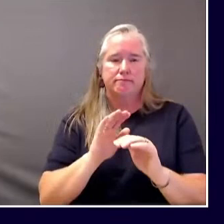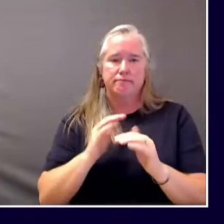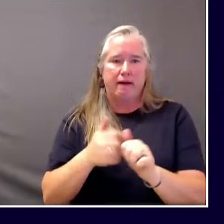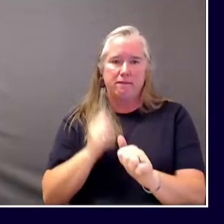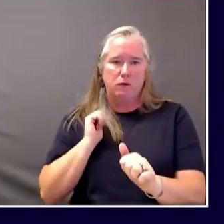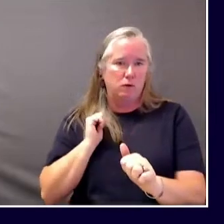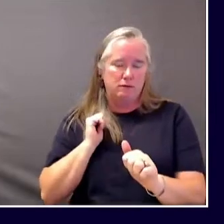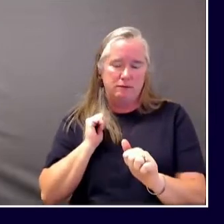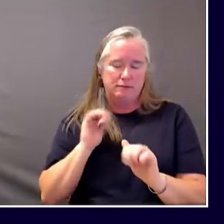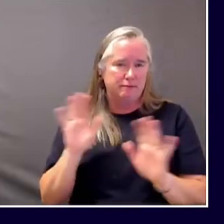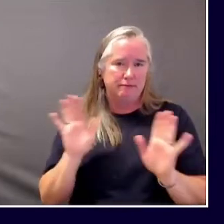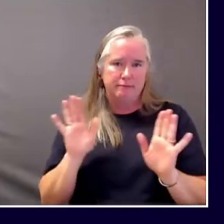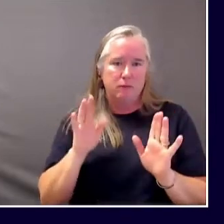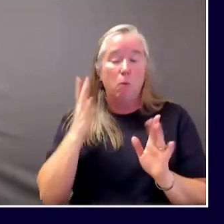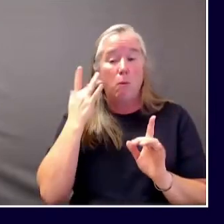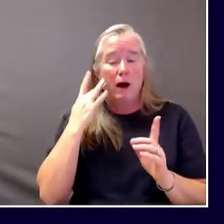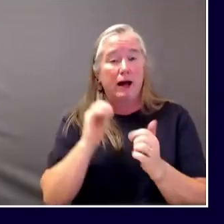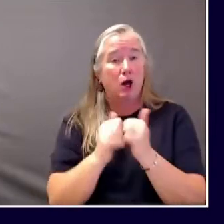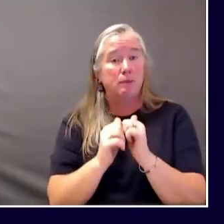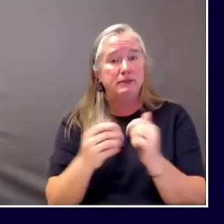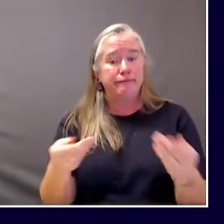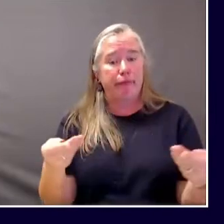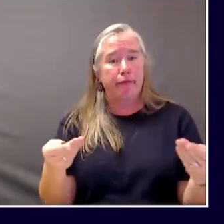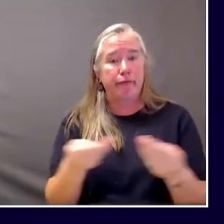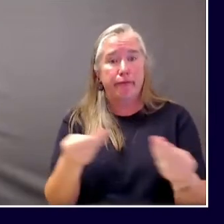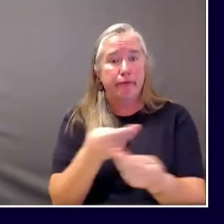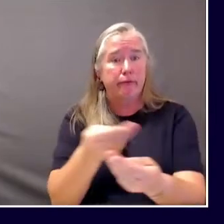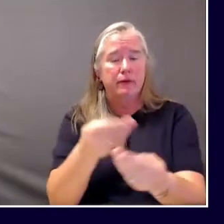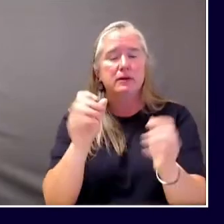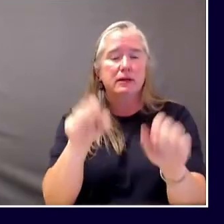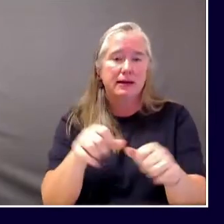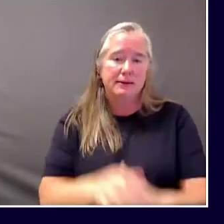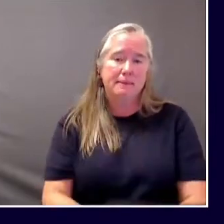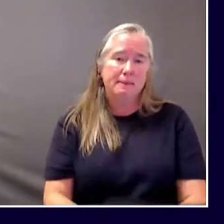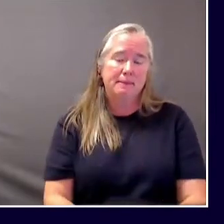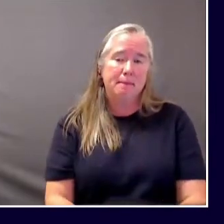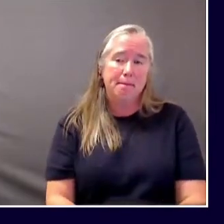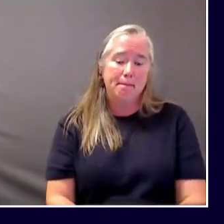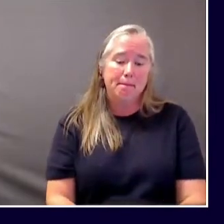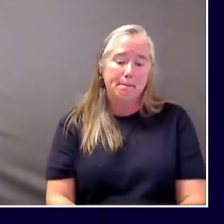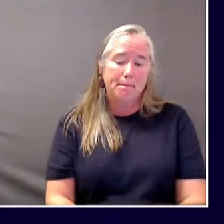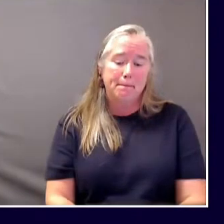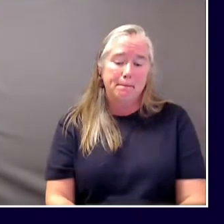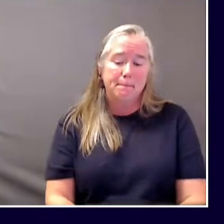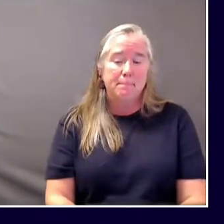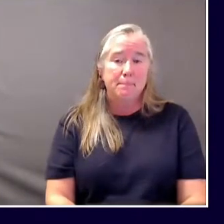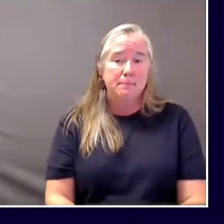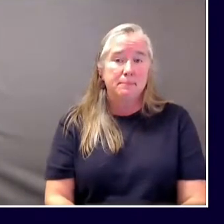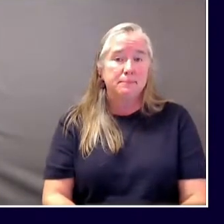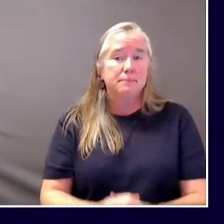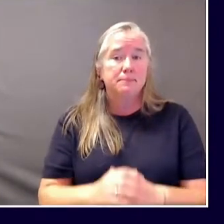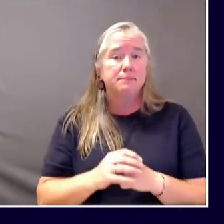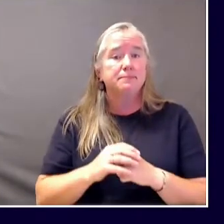transmission at this time we have not changed the color